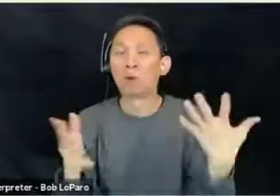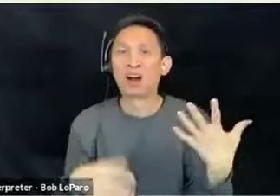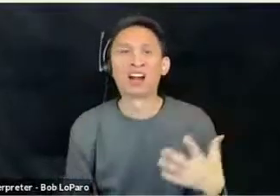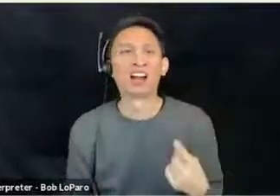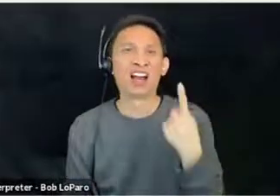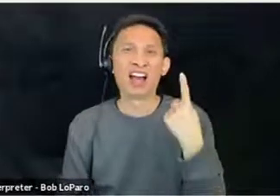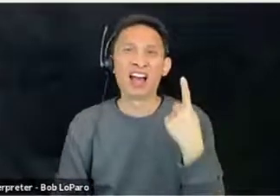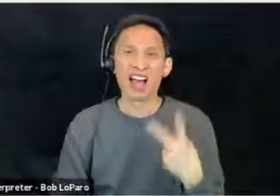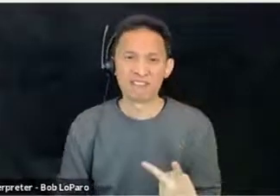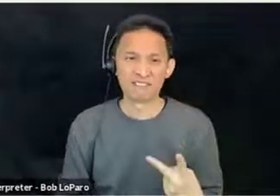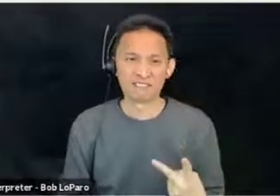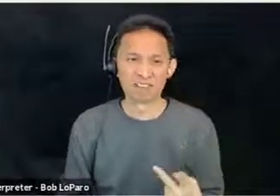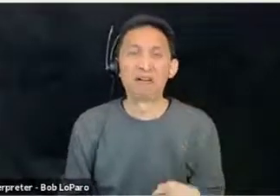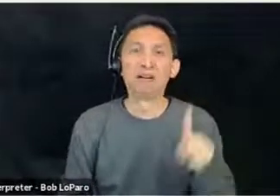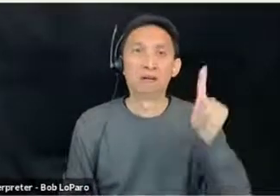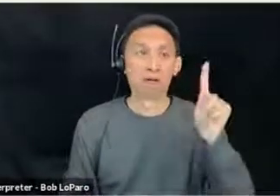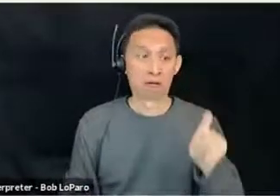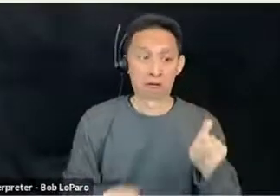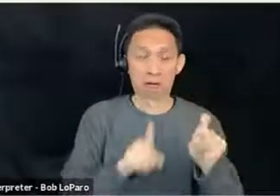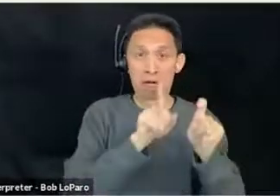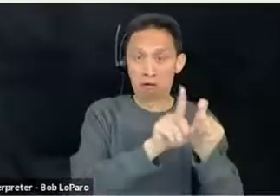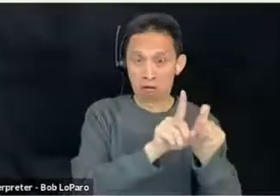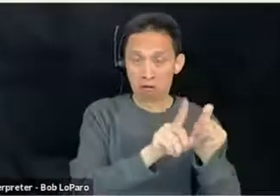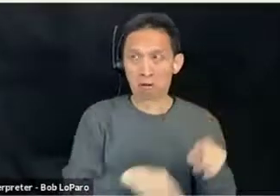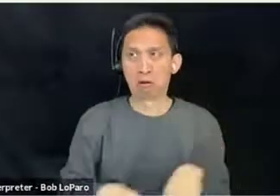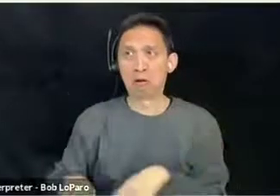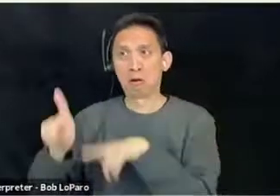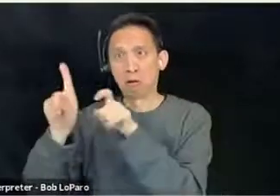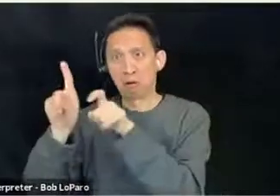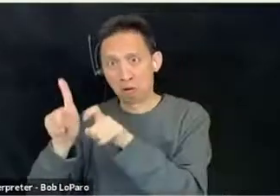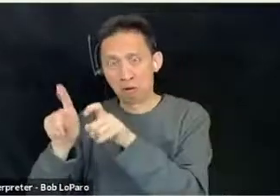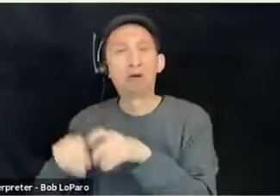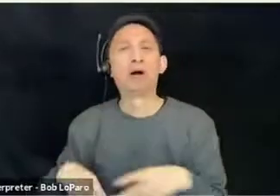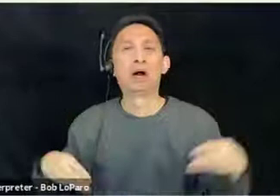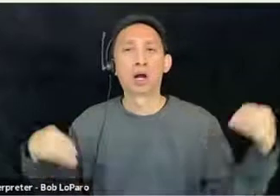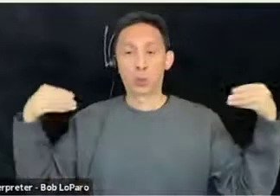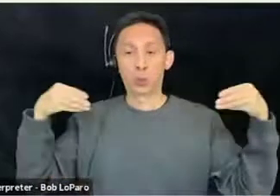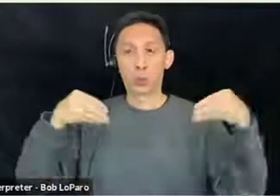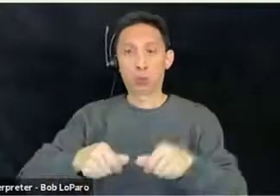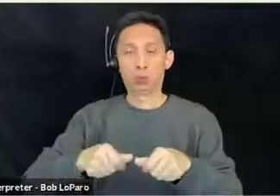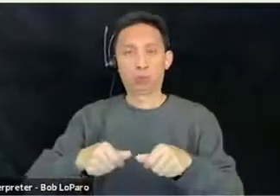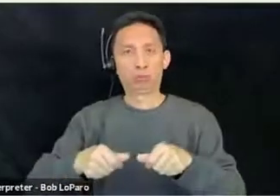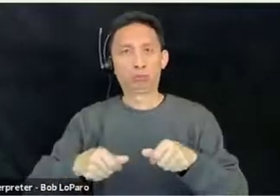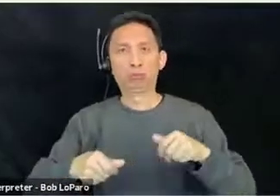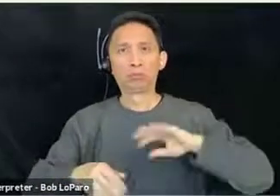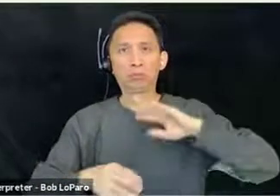of passing on either that working copy or the non-working copy